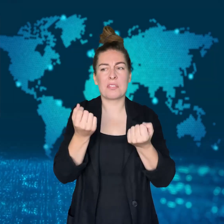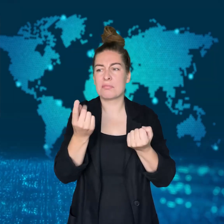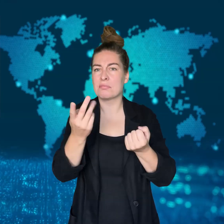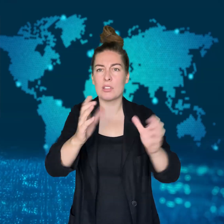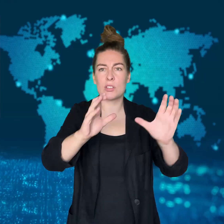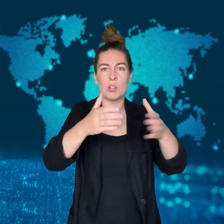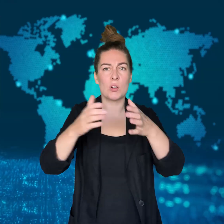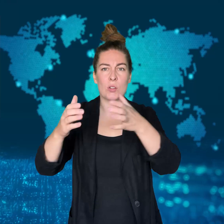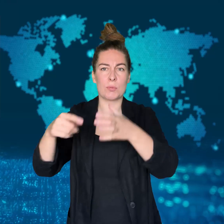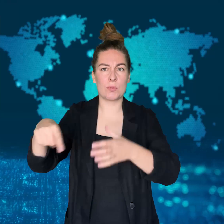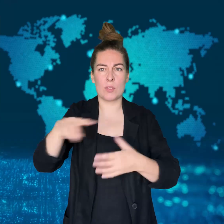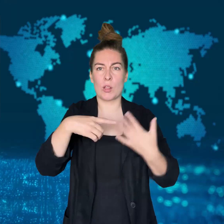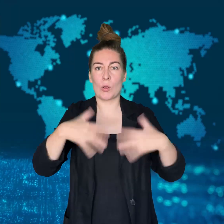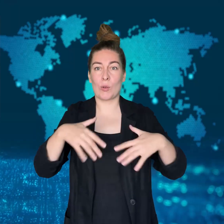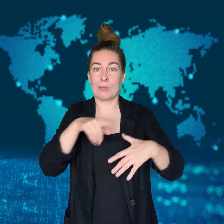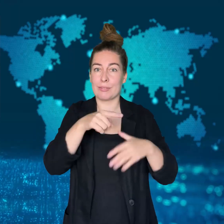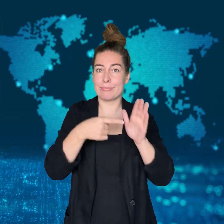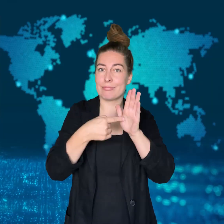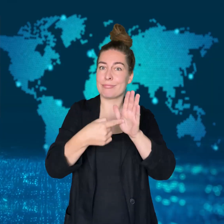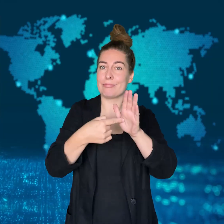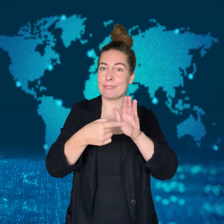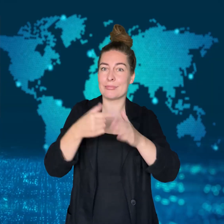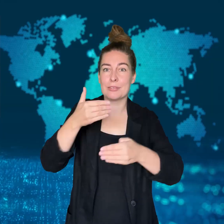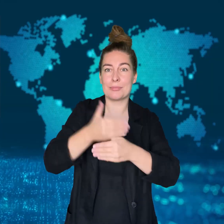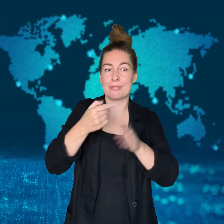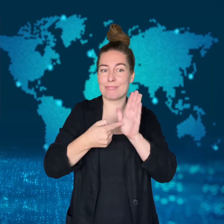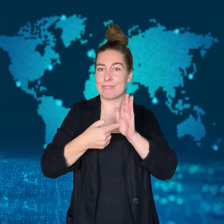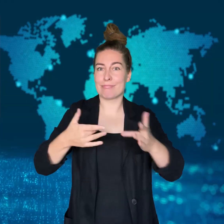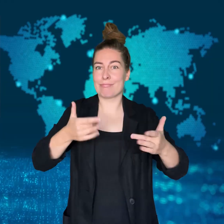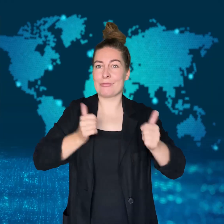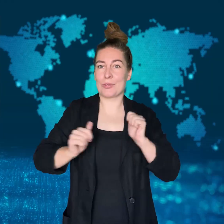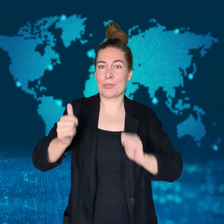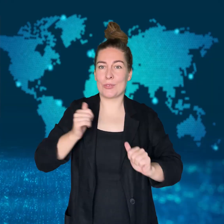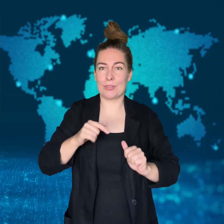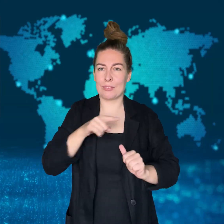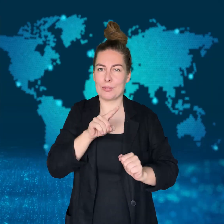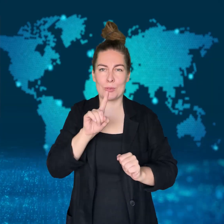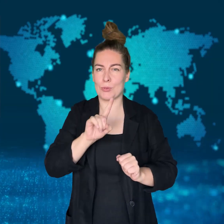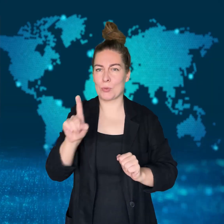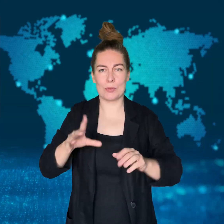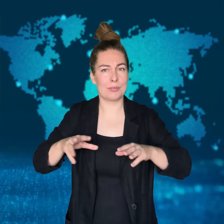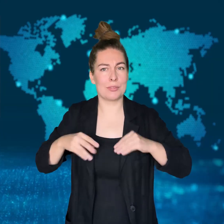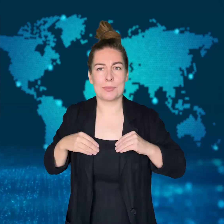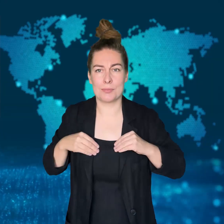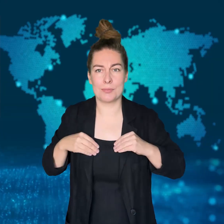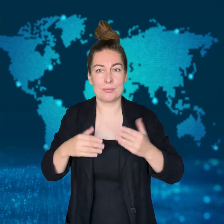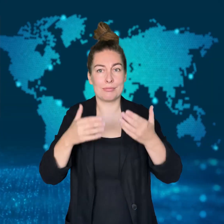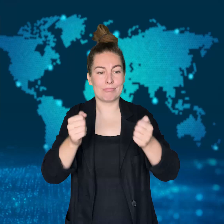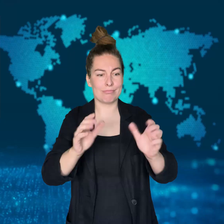The Catholic Bishops Conference of the Philippines labeled